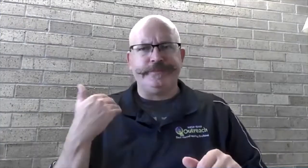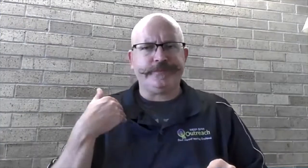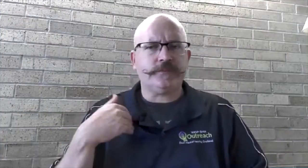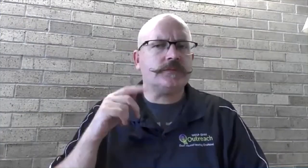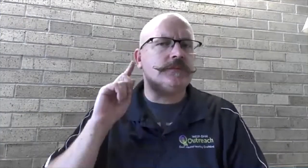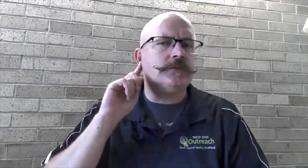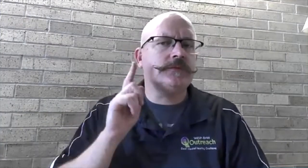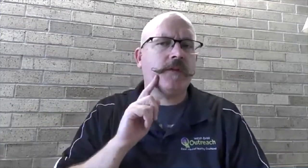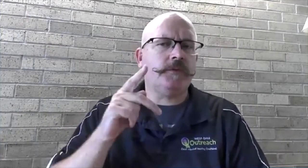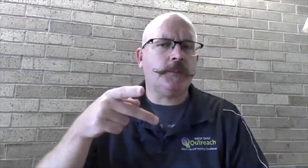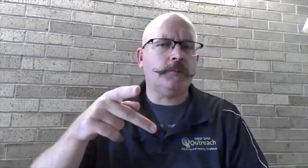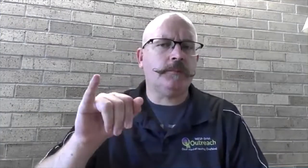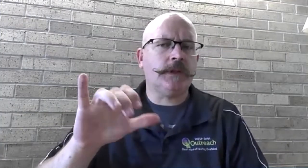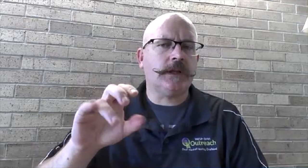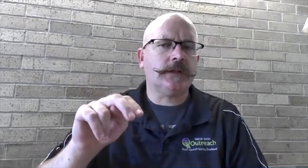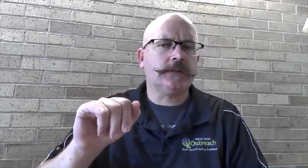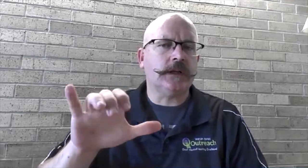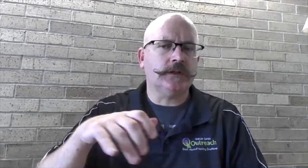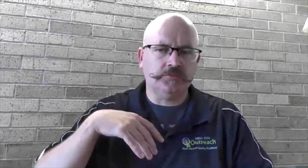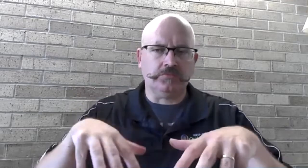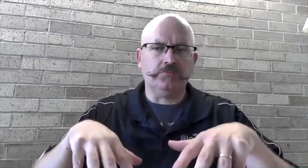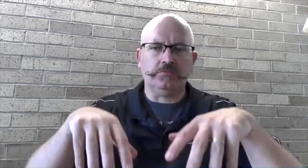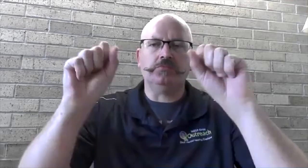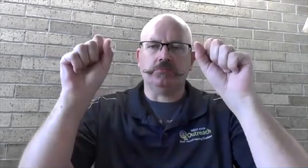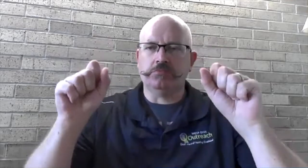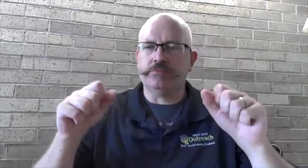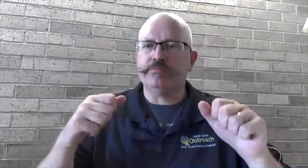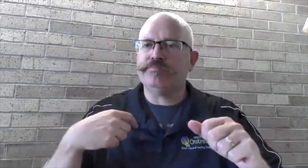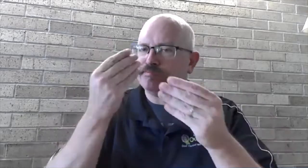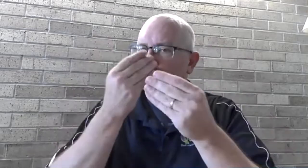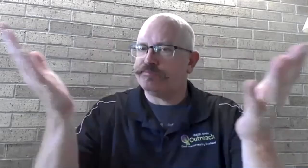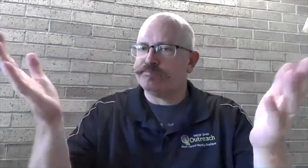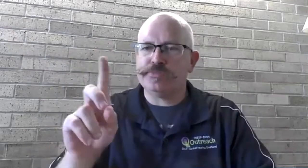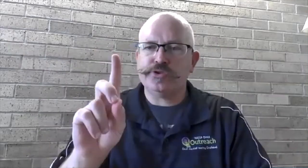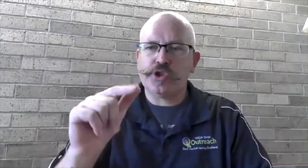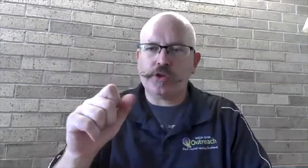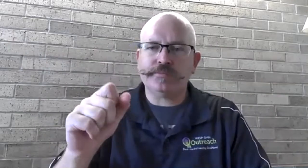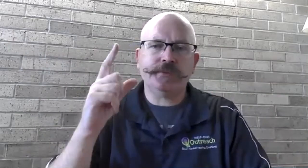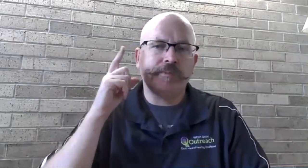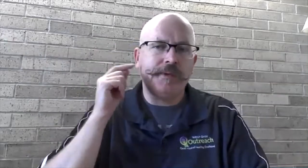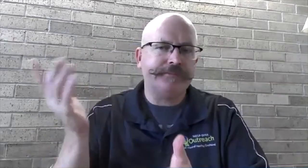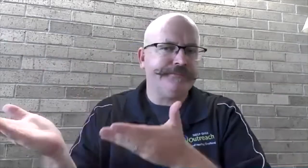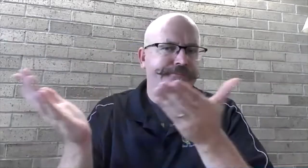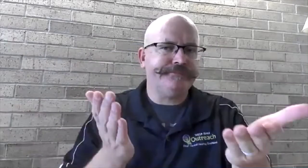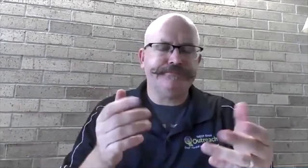(Scott) Yeah, I know. I had gone one time to the deaf picnic and the group that was hosting it said